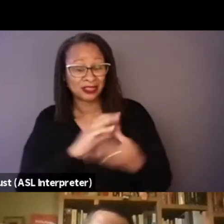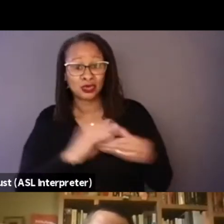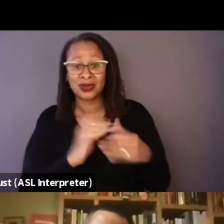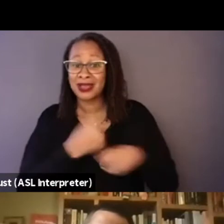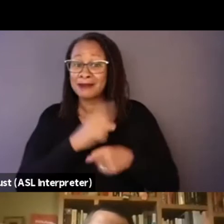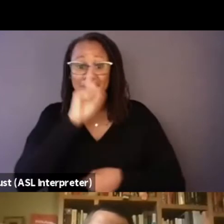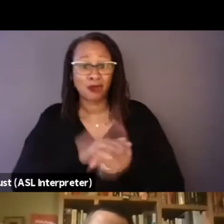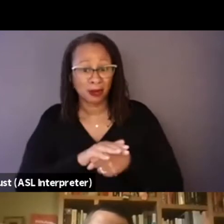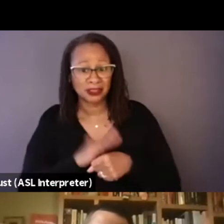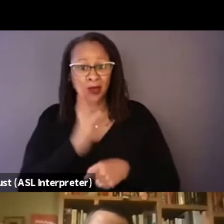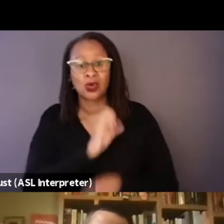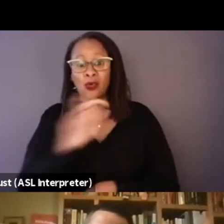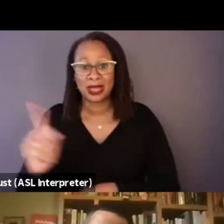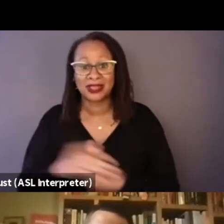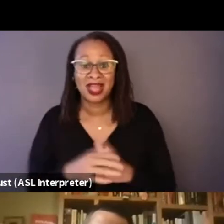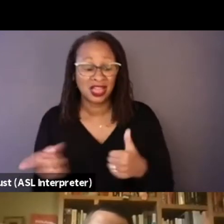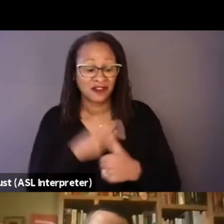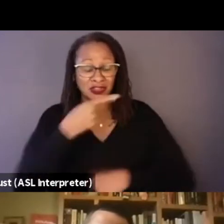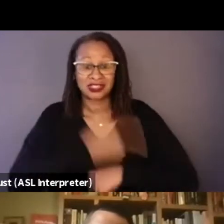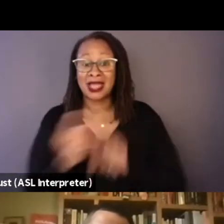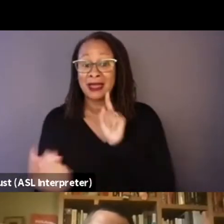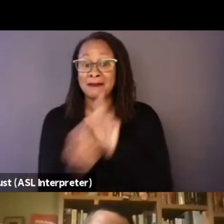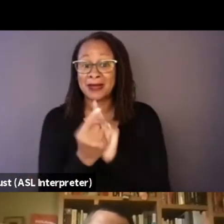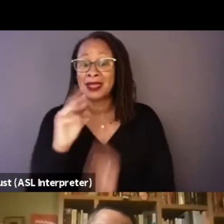And the first day when I met with Mama and his smile,